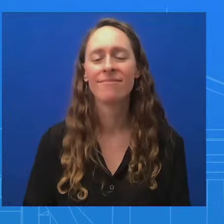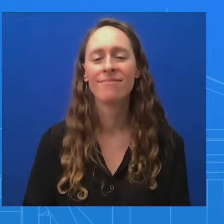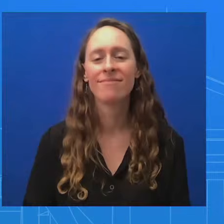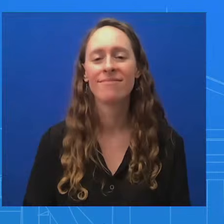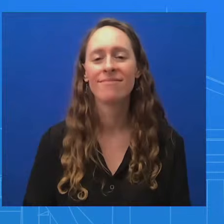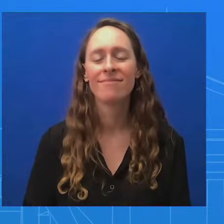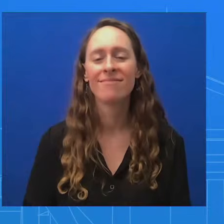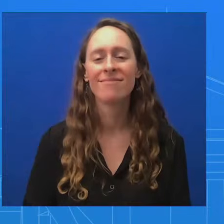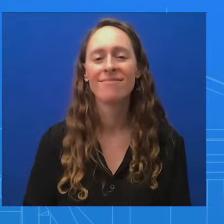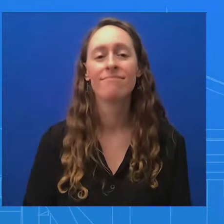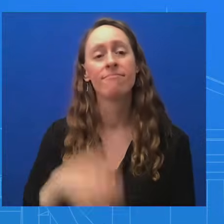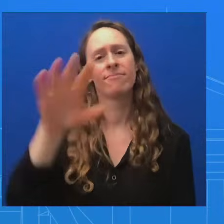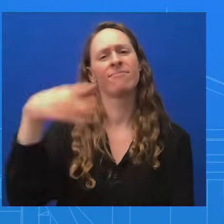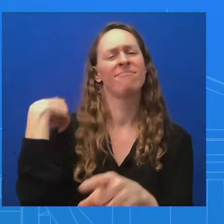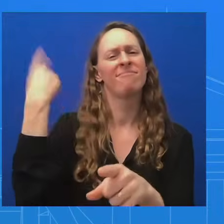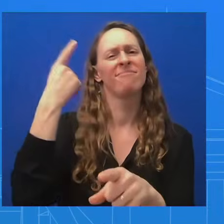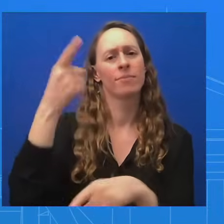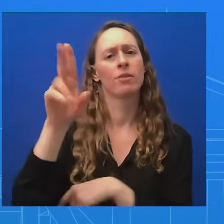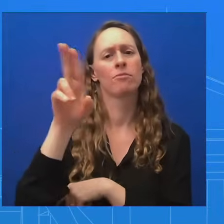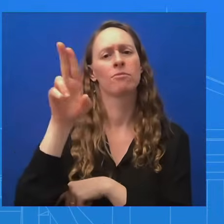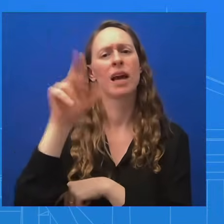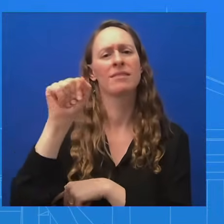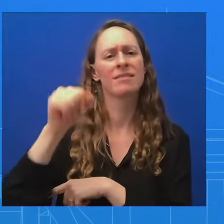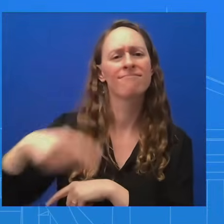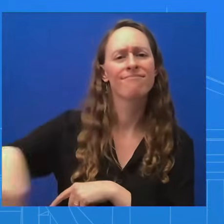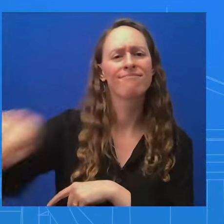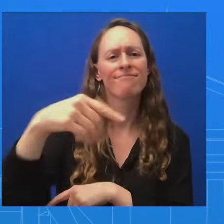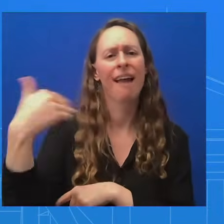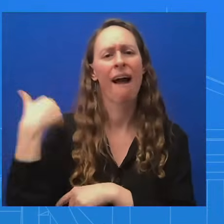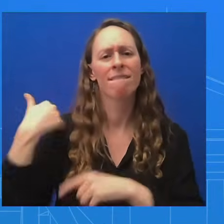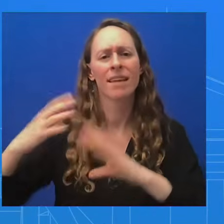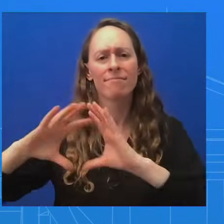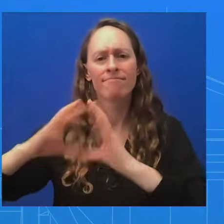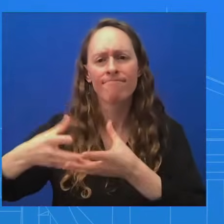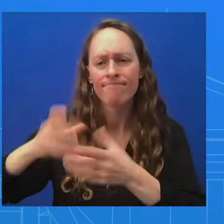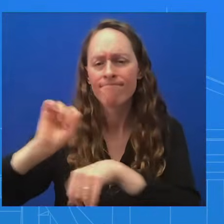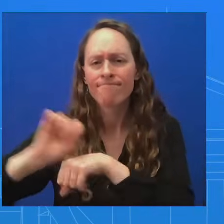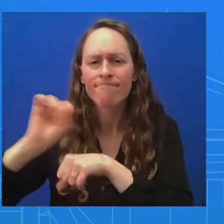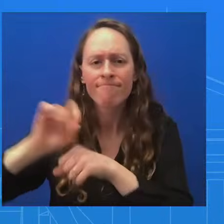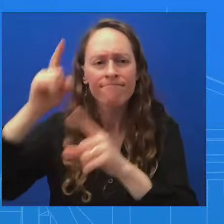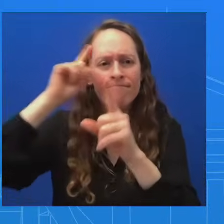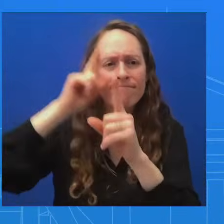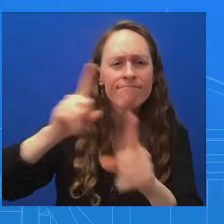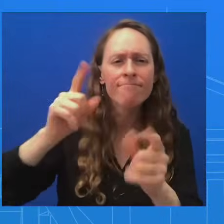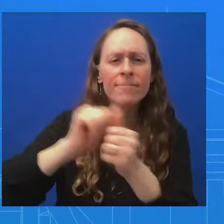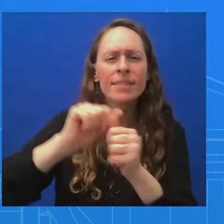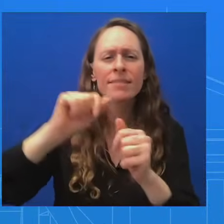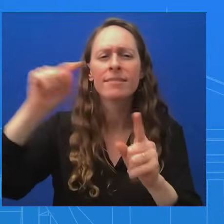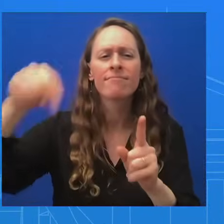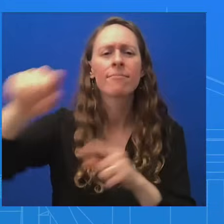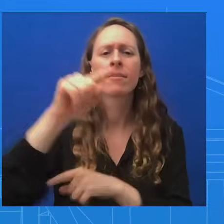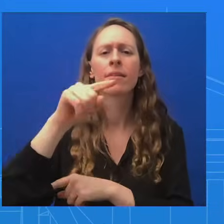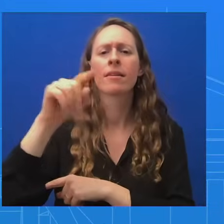on defense issues with Ecuador last year. Is the President wanting to ramp up that cooperation? Mr. Kirby: I'm aware of no such plans.